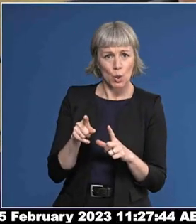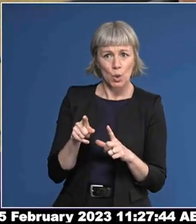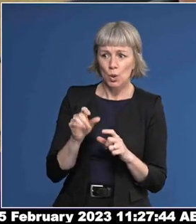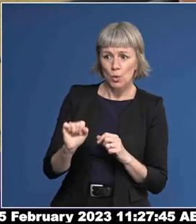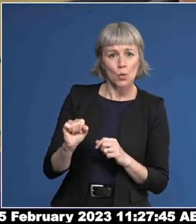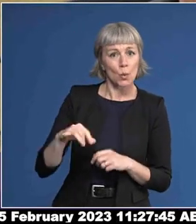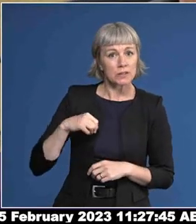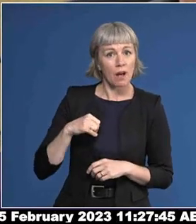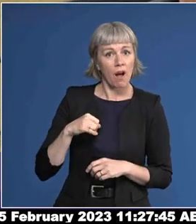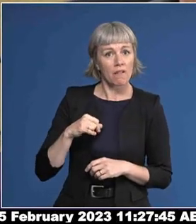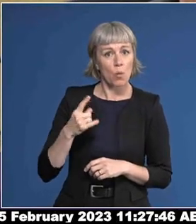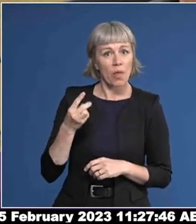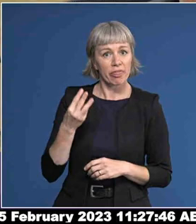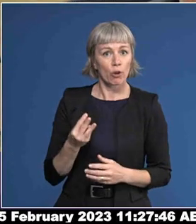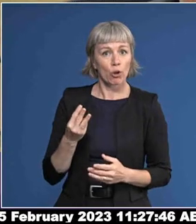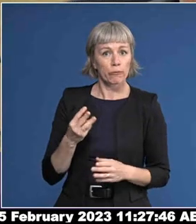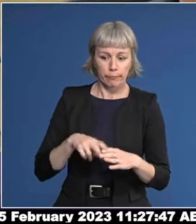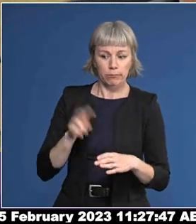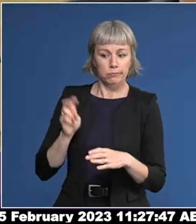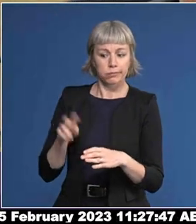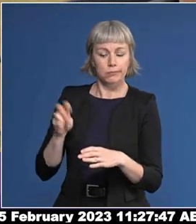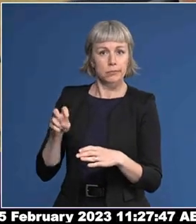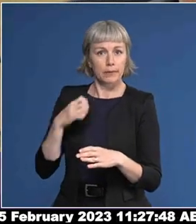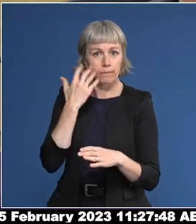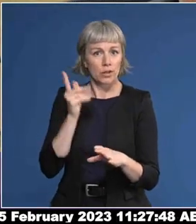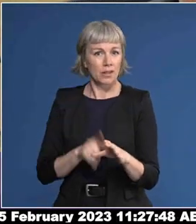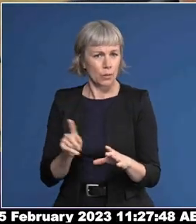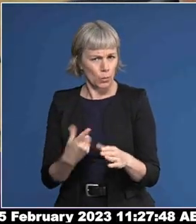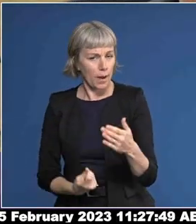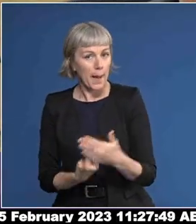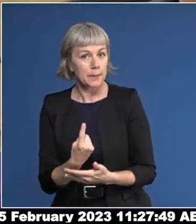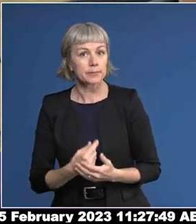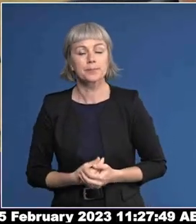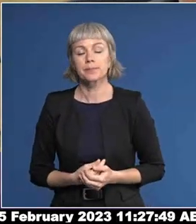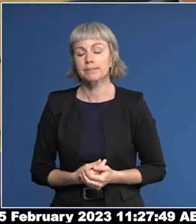Yes. So I just ask the Commission to probably recognise the significant